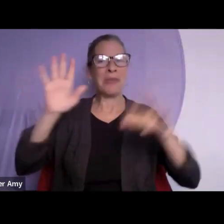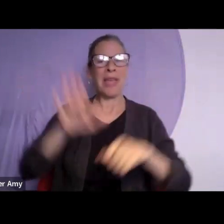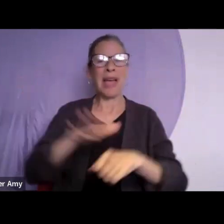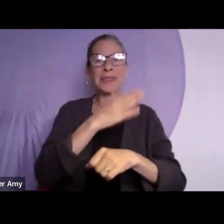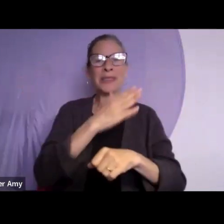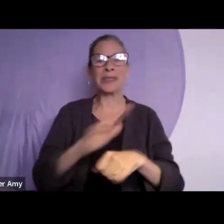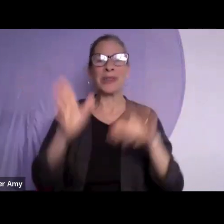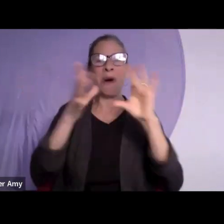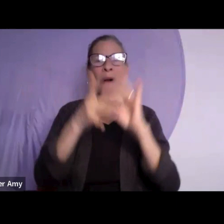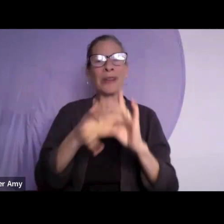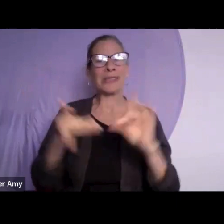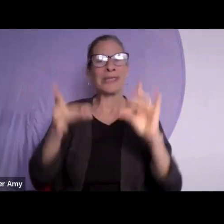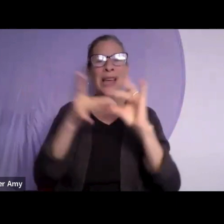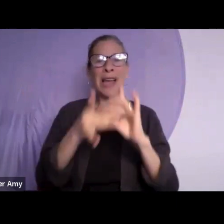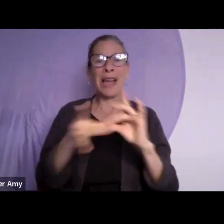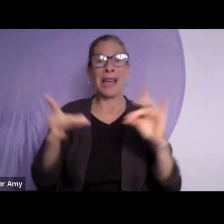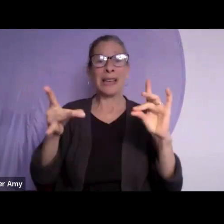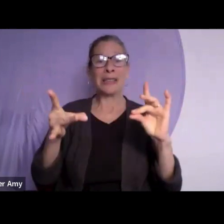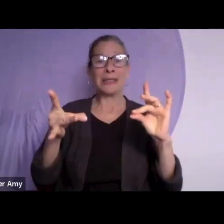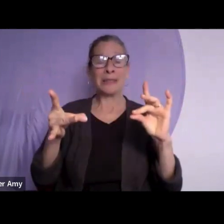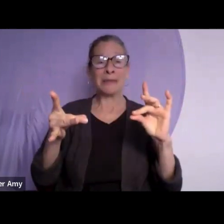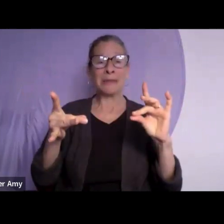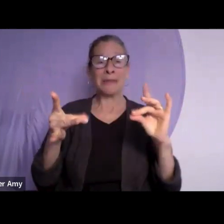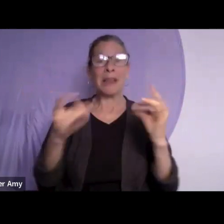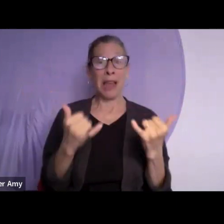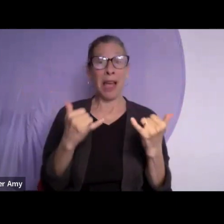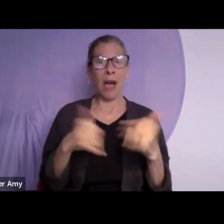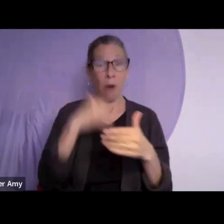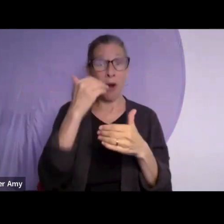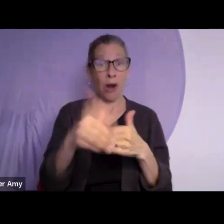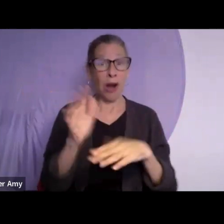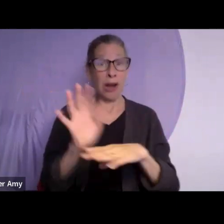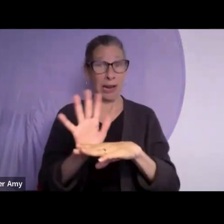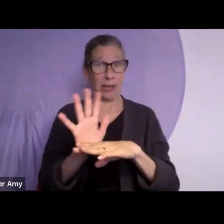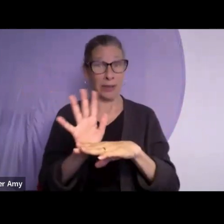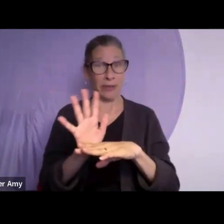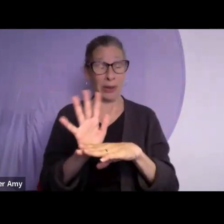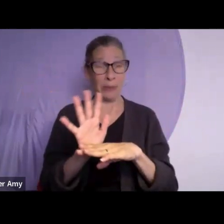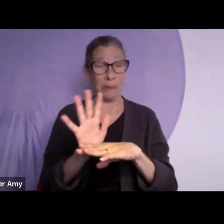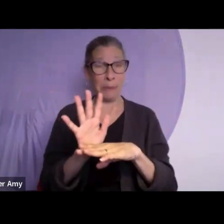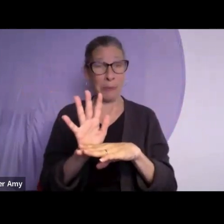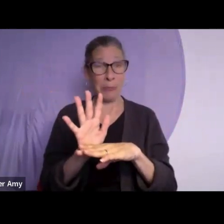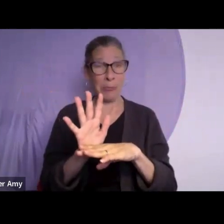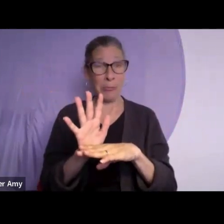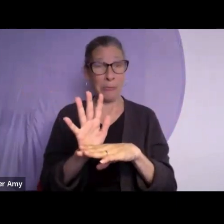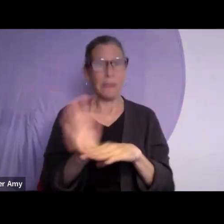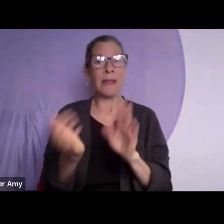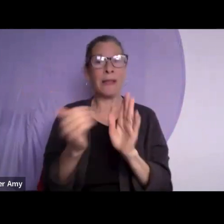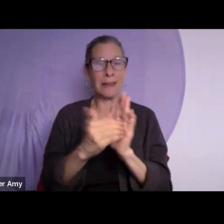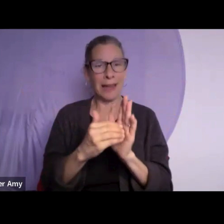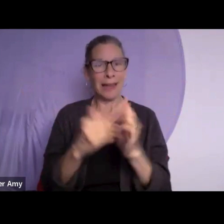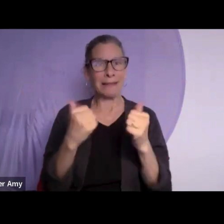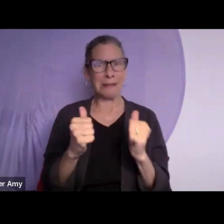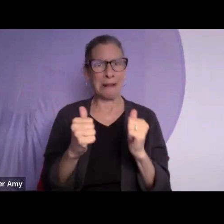So I'm going to jump into our next film. And once again, try and do this technologically correctly. And